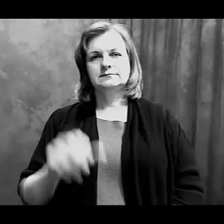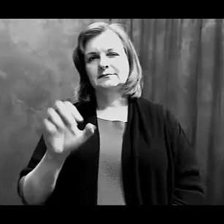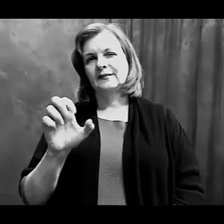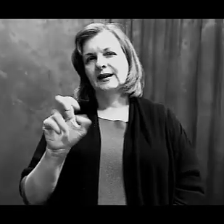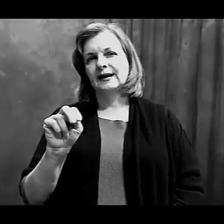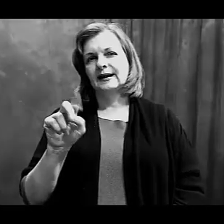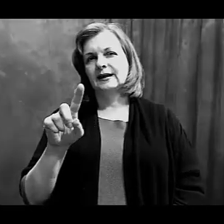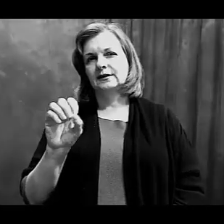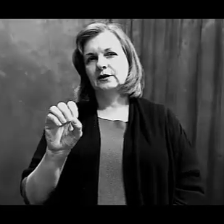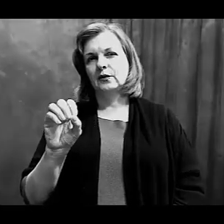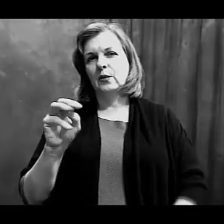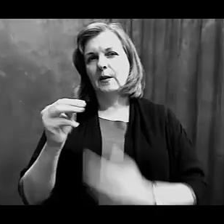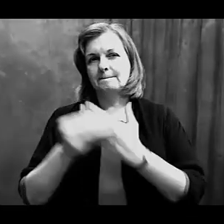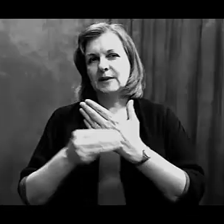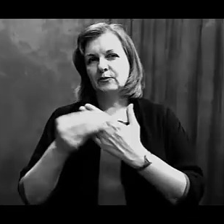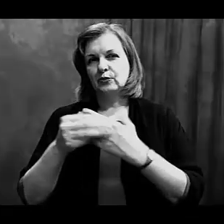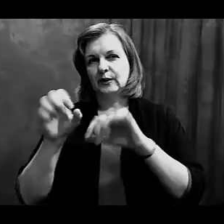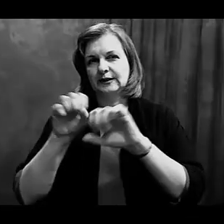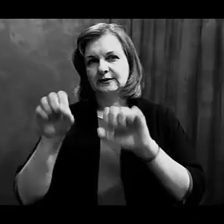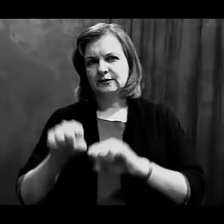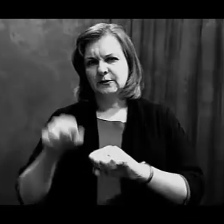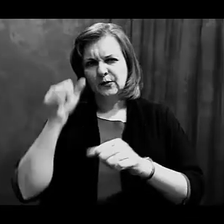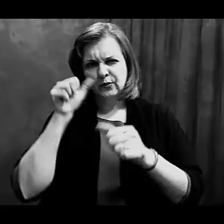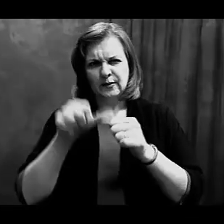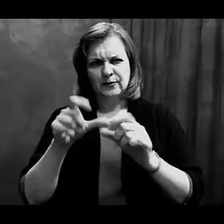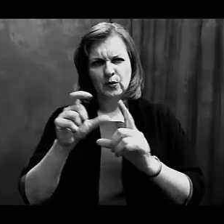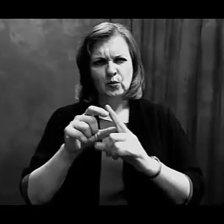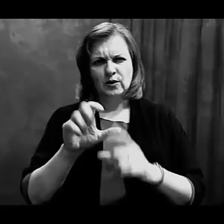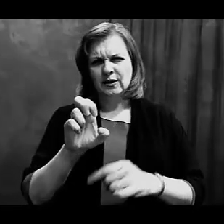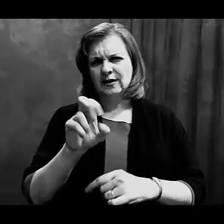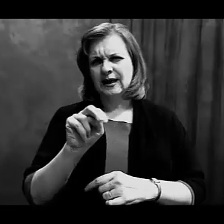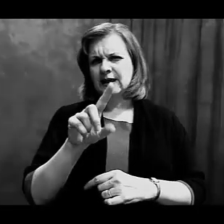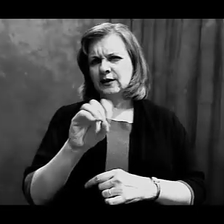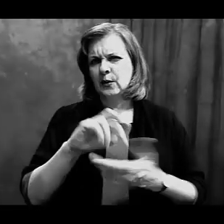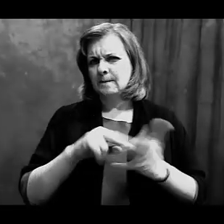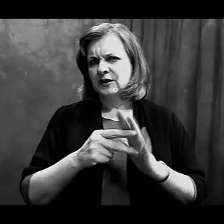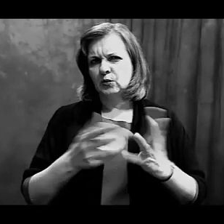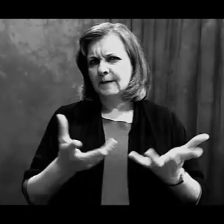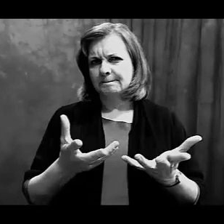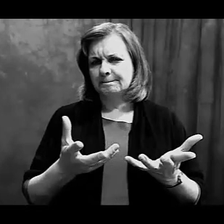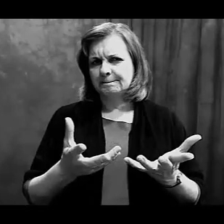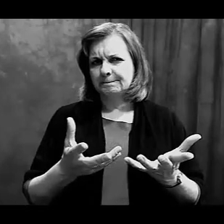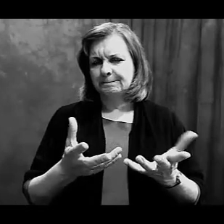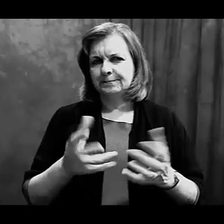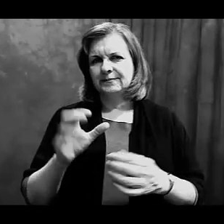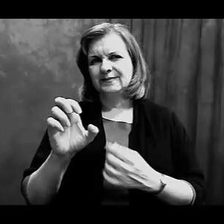The endomembrane system -- do you remember what I told you "endo" means?